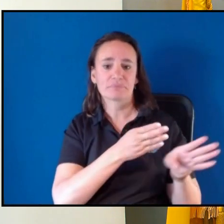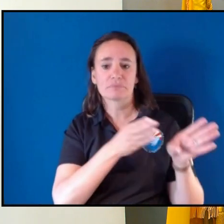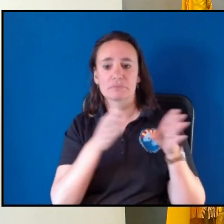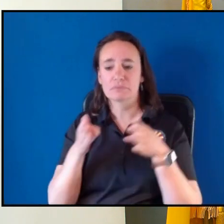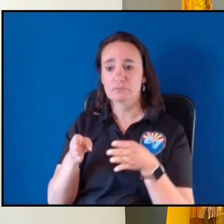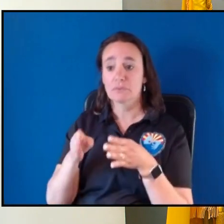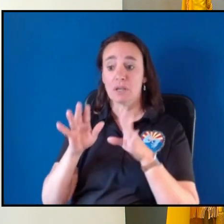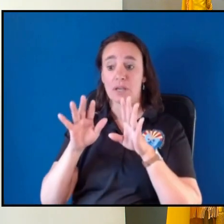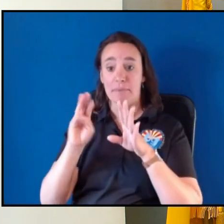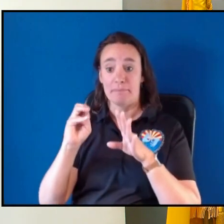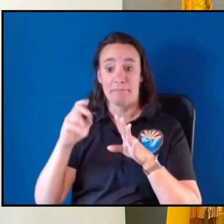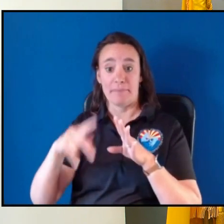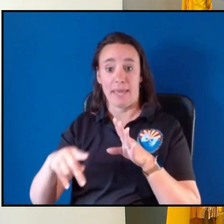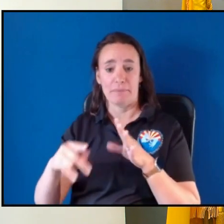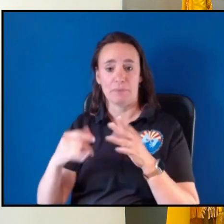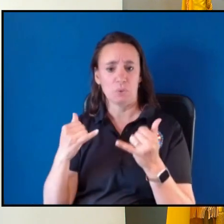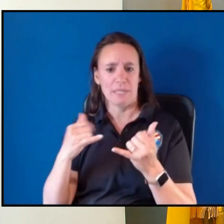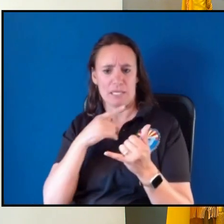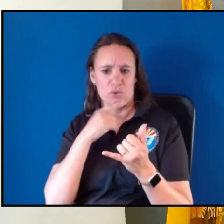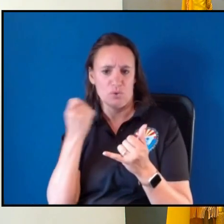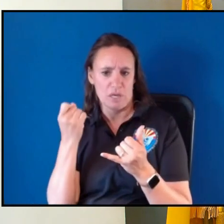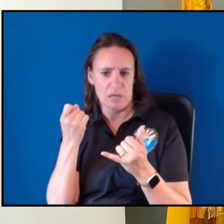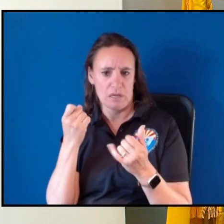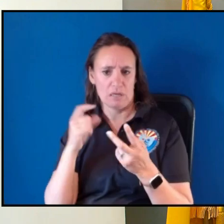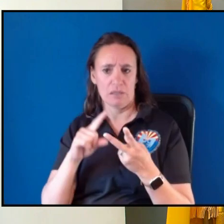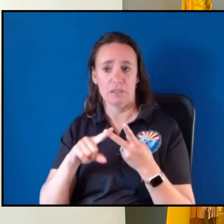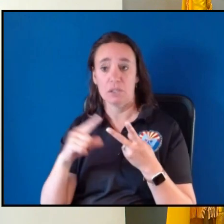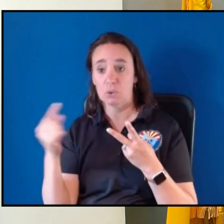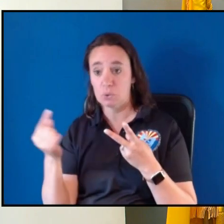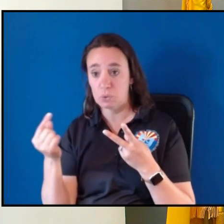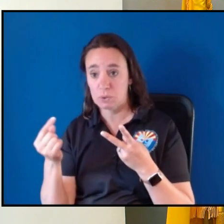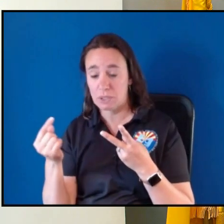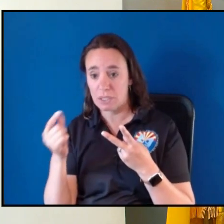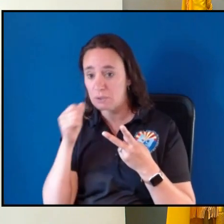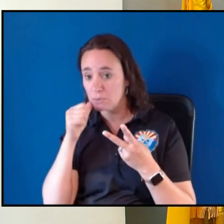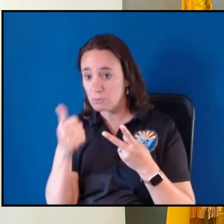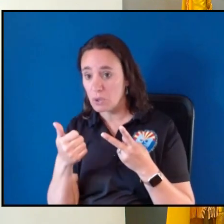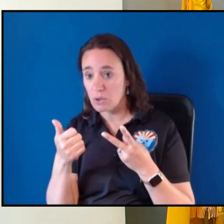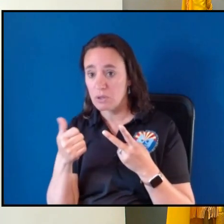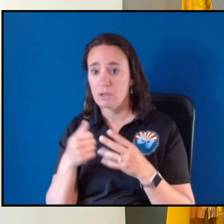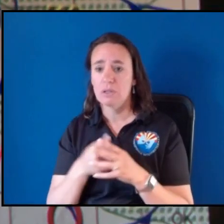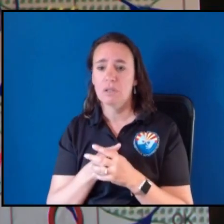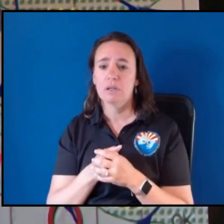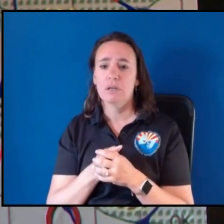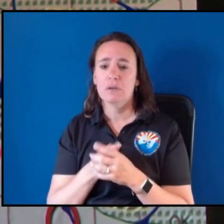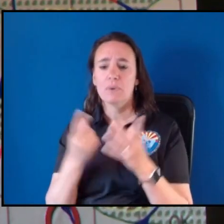weak little front come in. Then we go back to Tuesday. So, tomorrow what happens is you can see that front kind of advanced